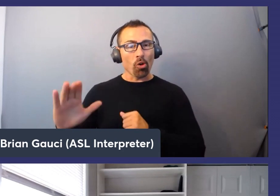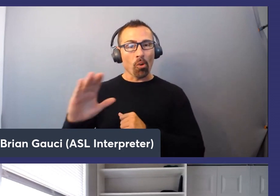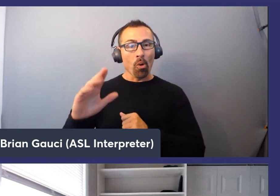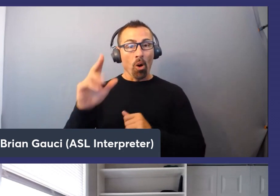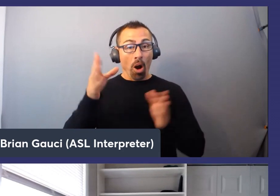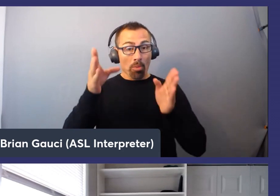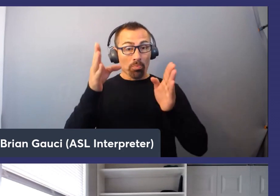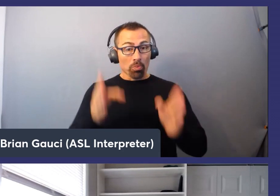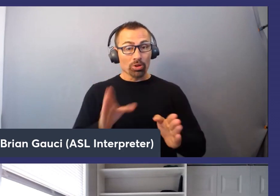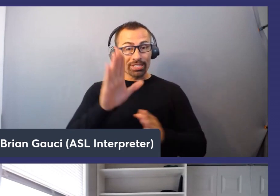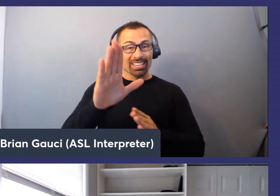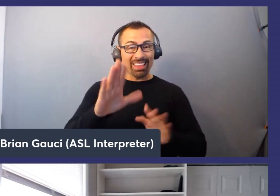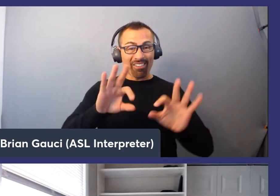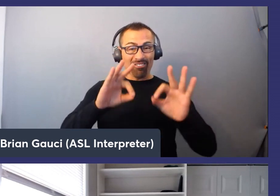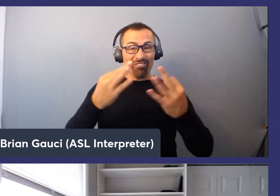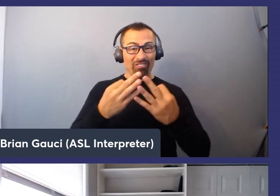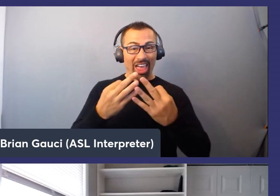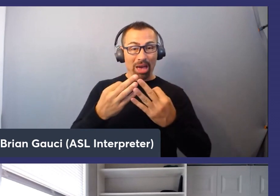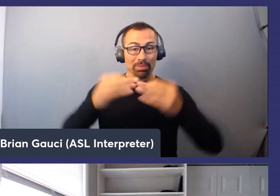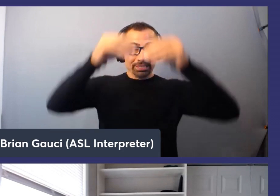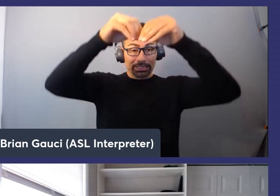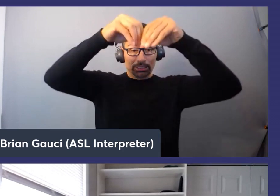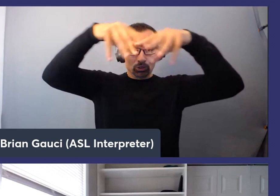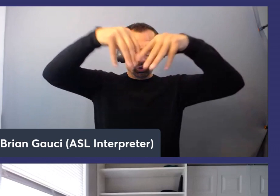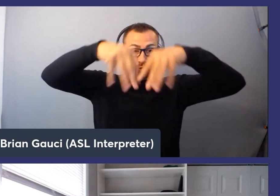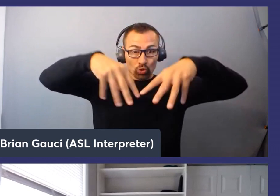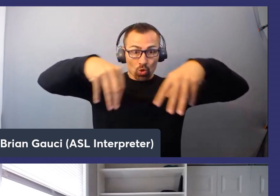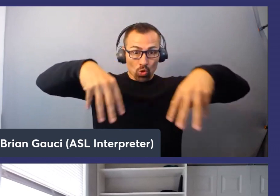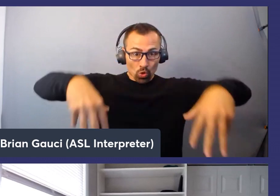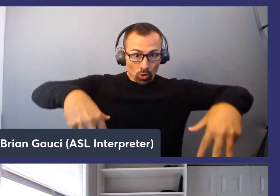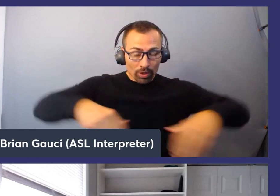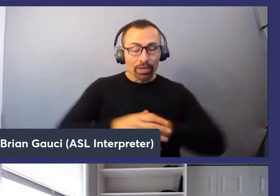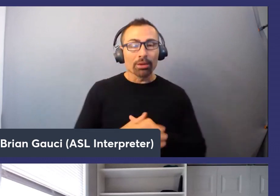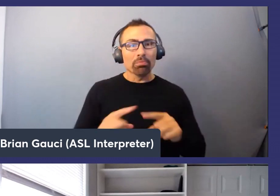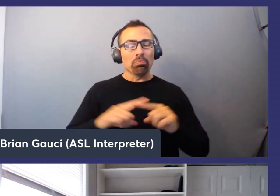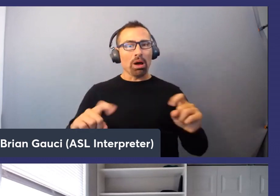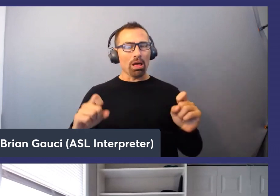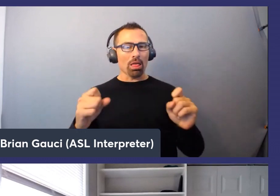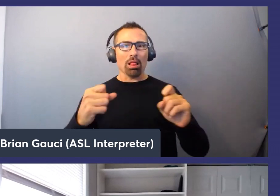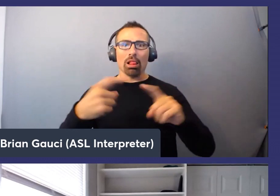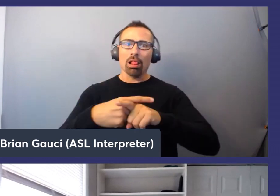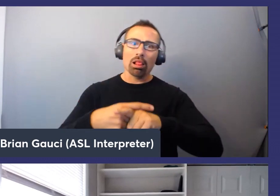but the amount of complexity that you get into very quickly, when you start going from the fact that